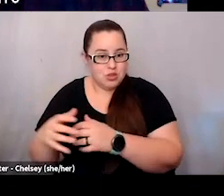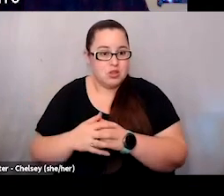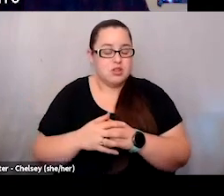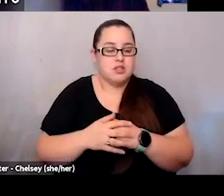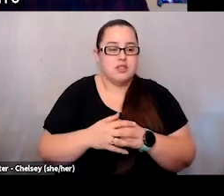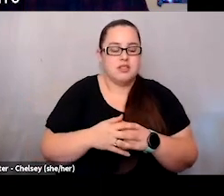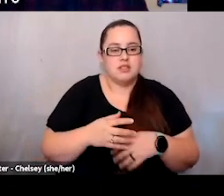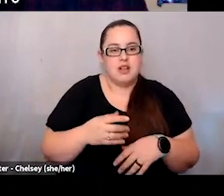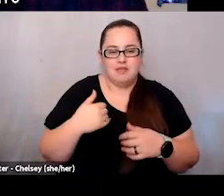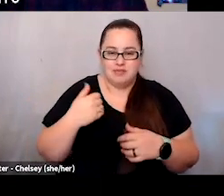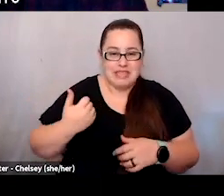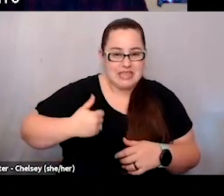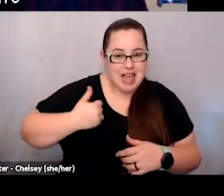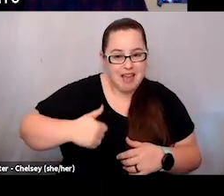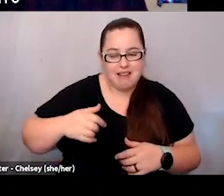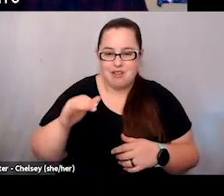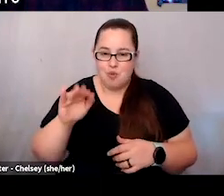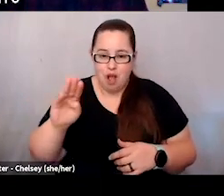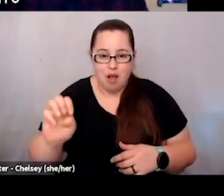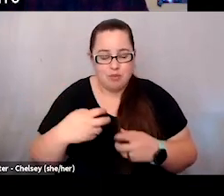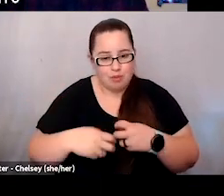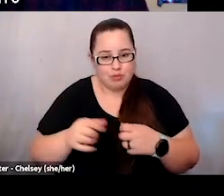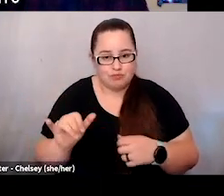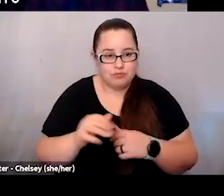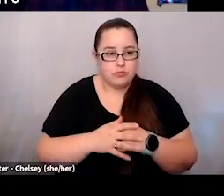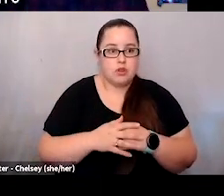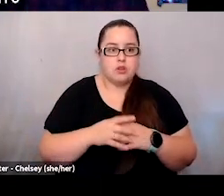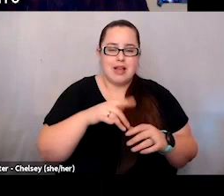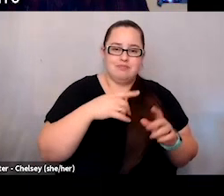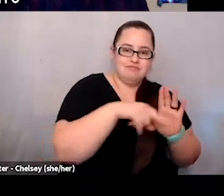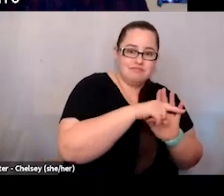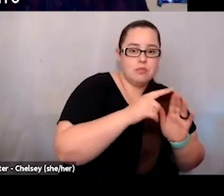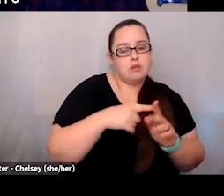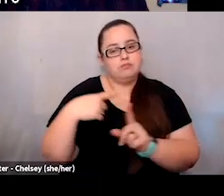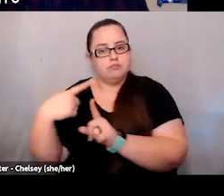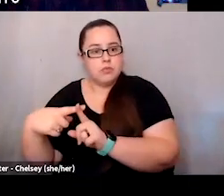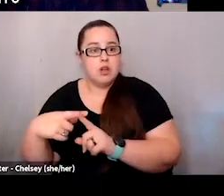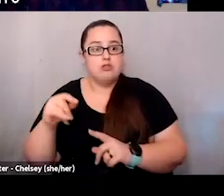issues related to gang activity and crime. Some of the bad, let's talk about some of the